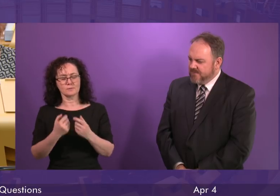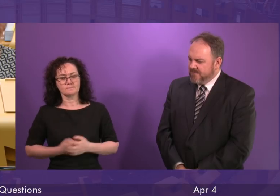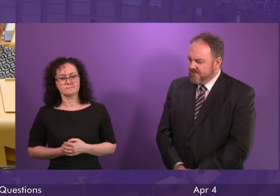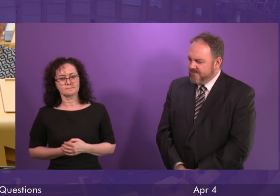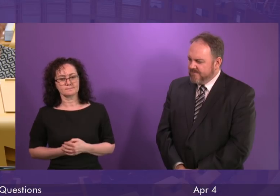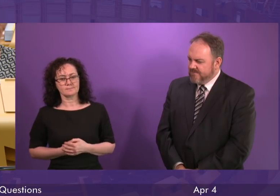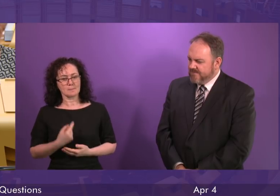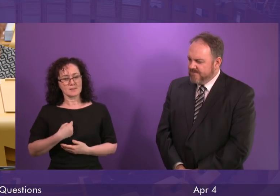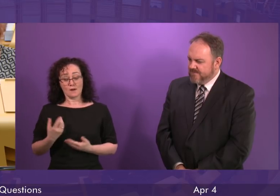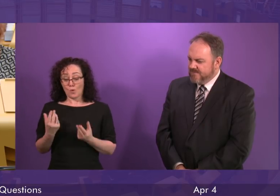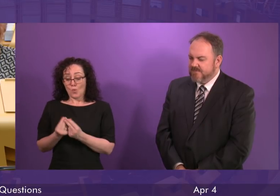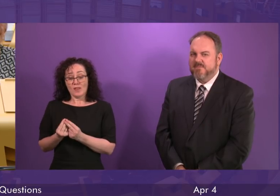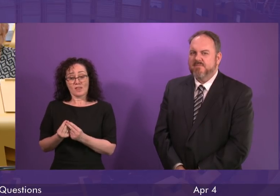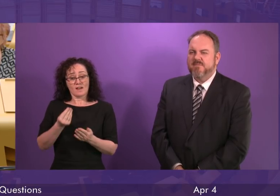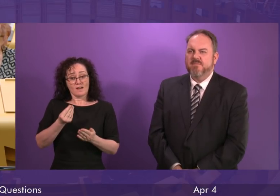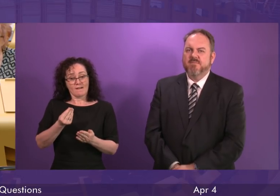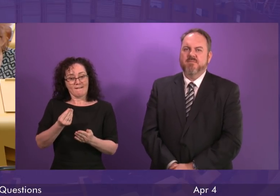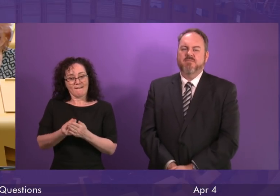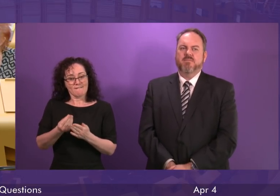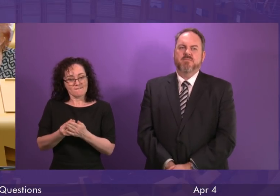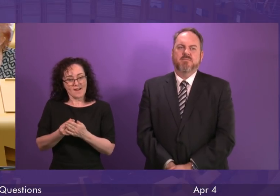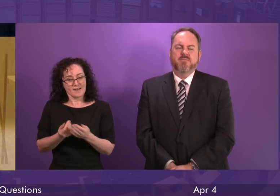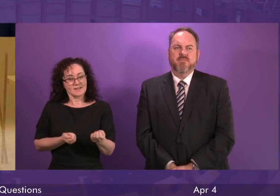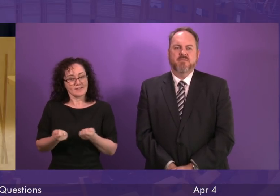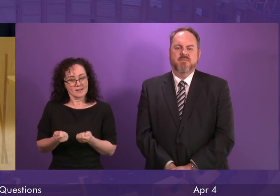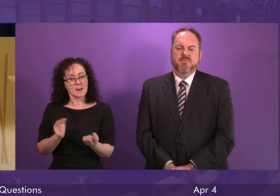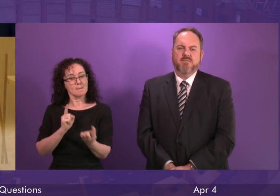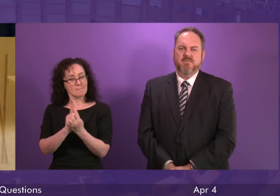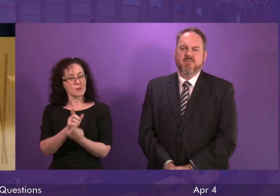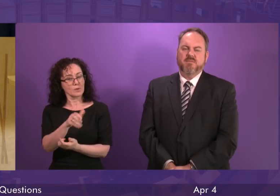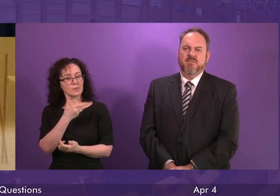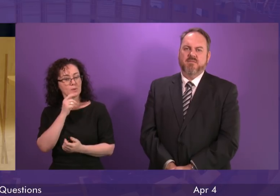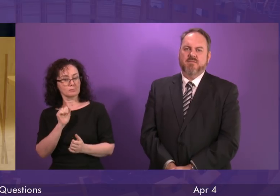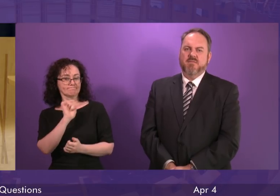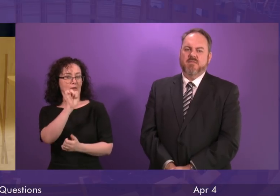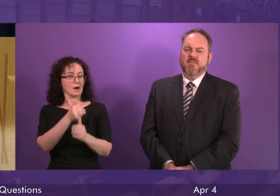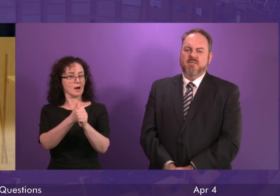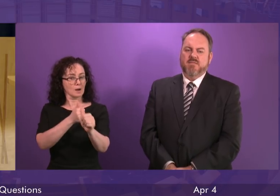The finance secretary and I met DF Barnes, the new owner of Burntisland Fabrications,